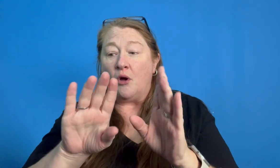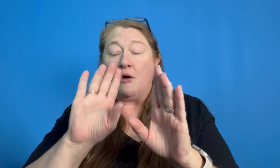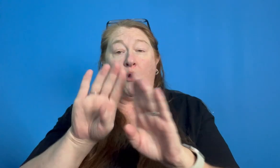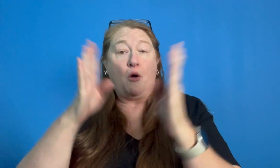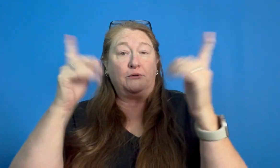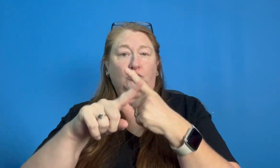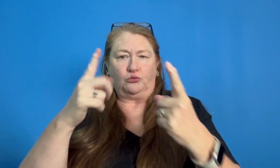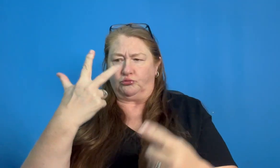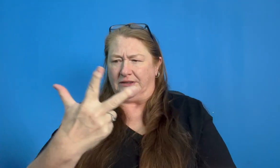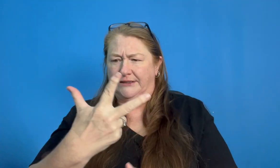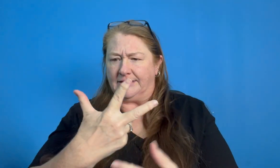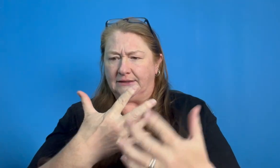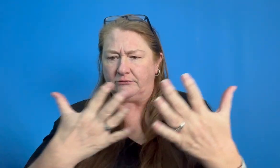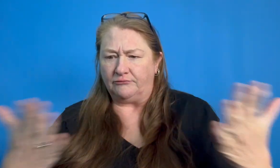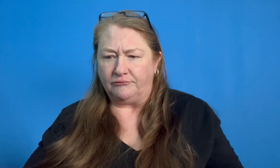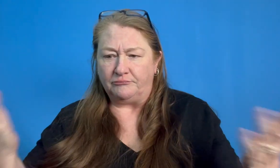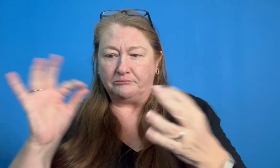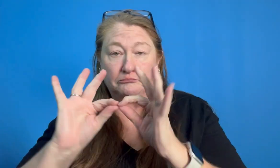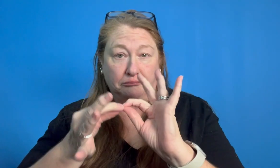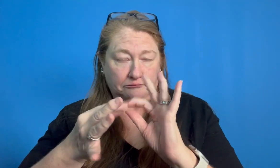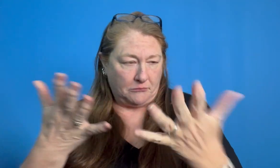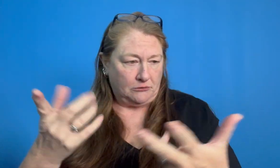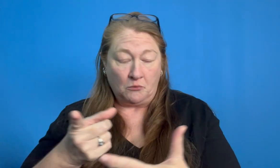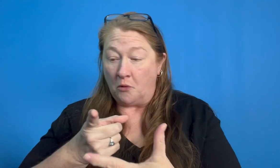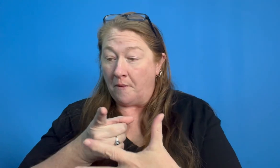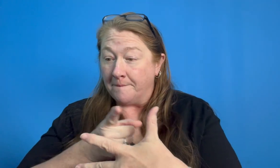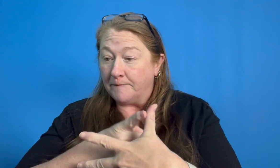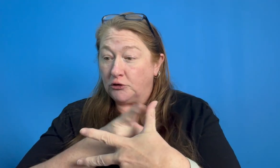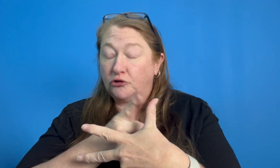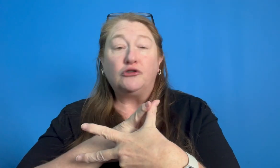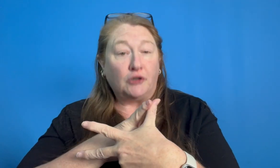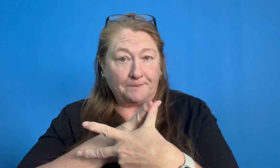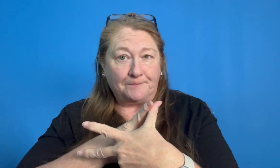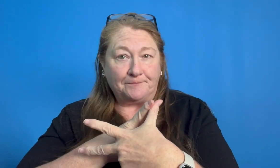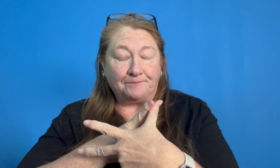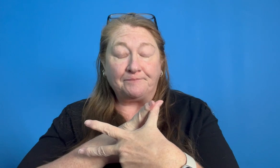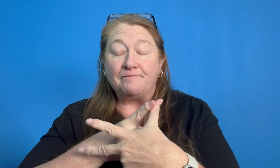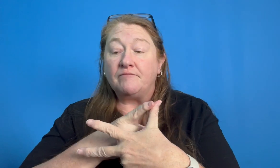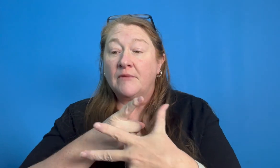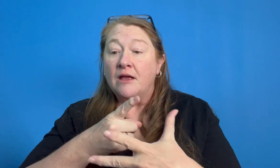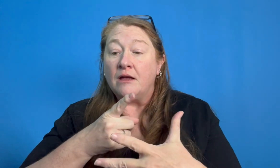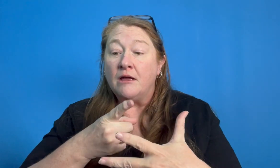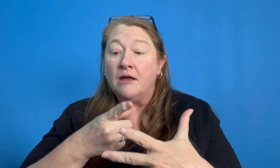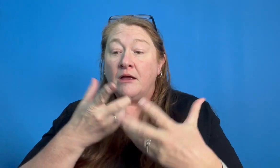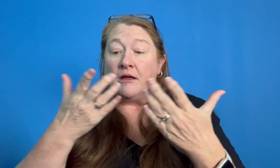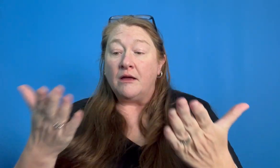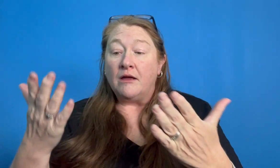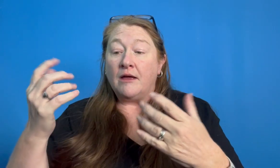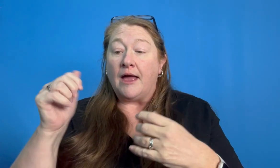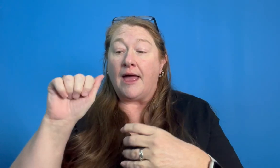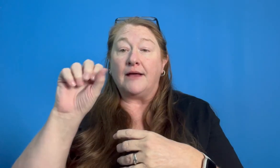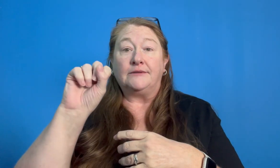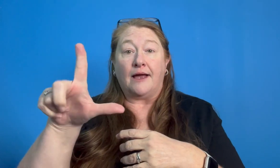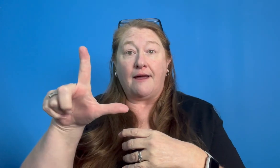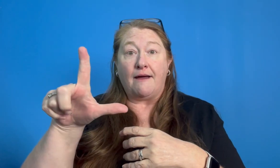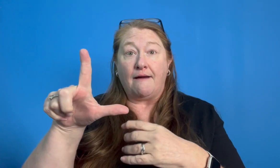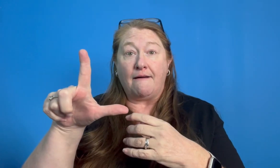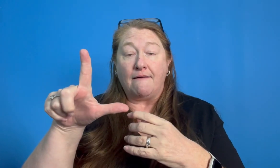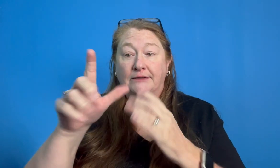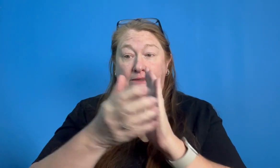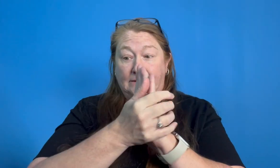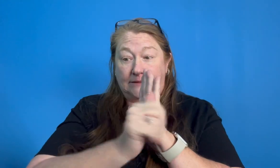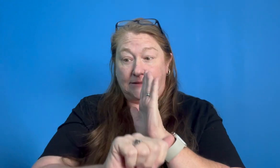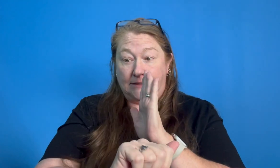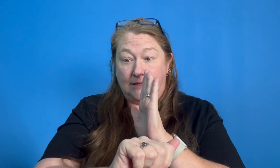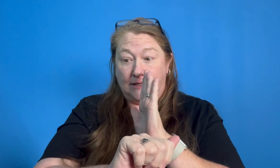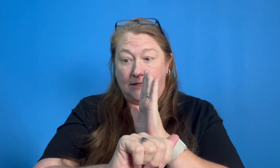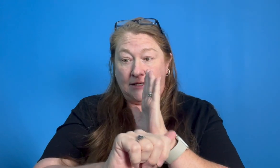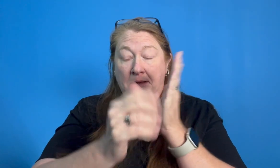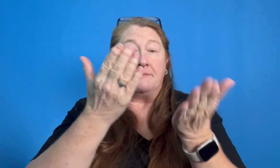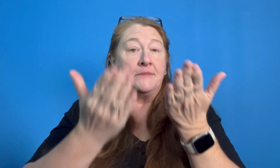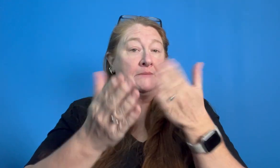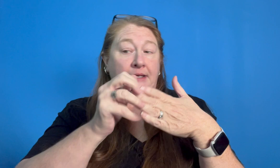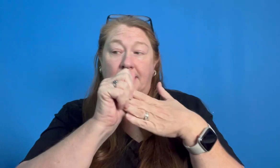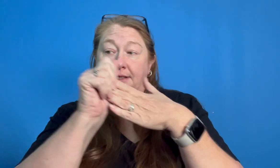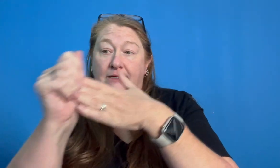open to three possible interpretations. First, ASL skill may lead